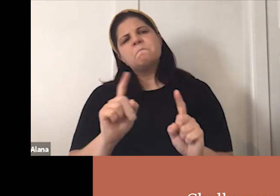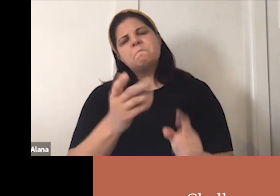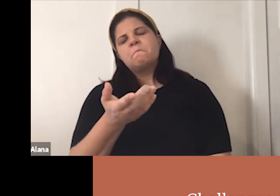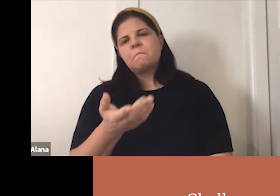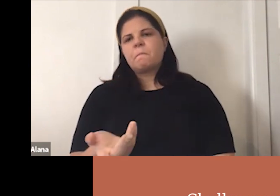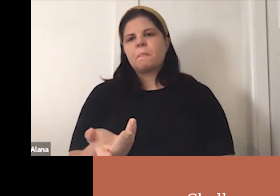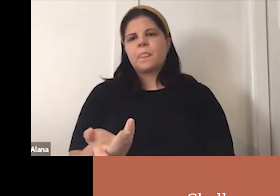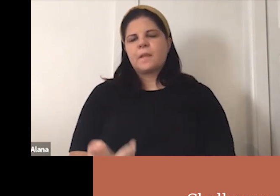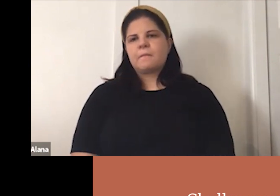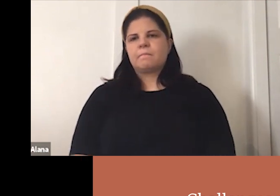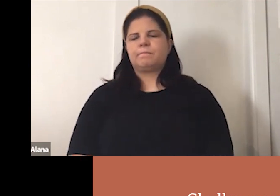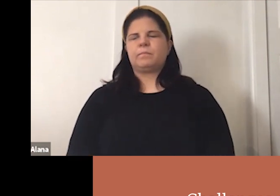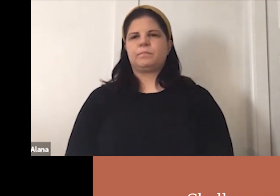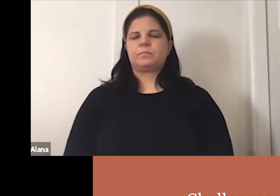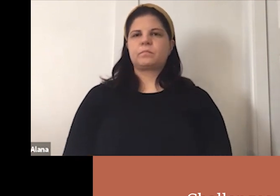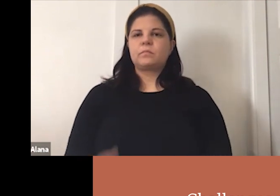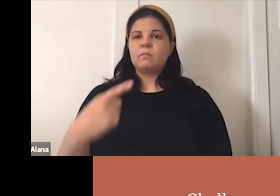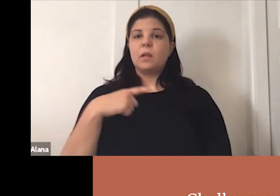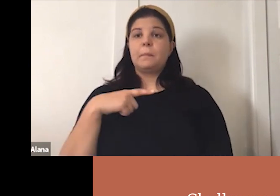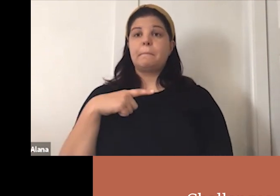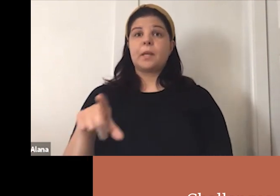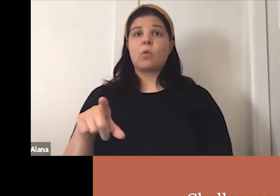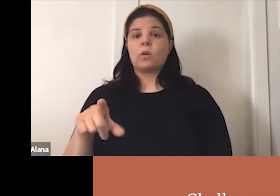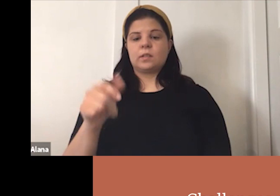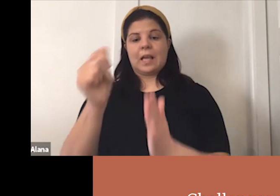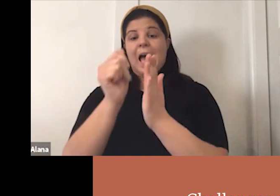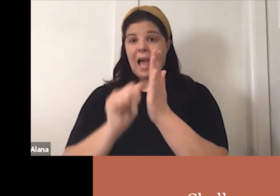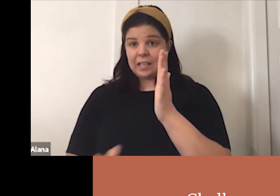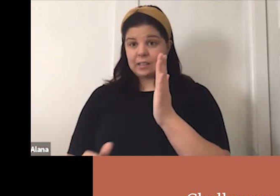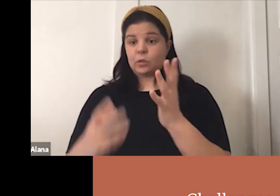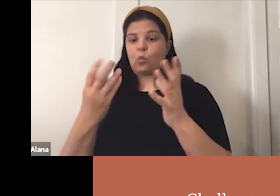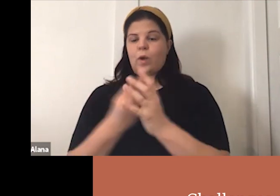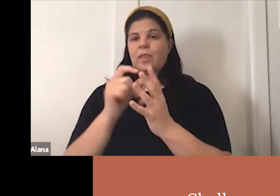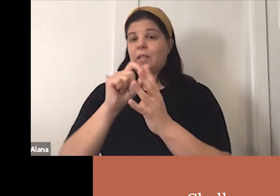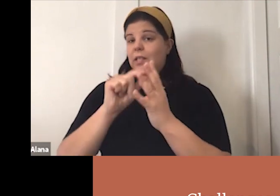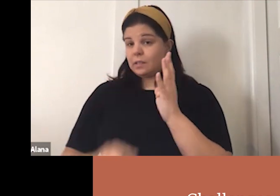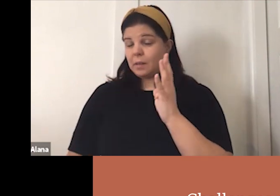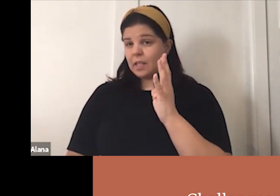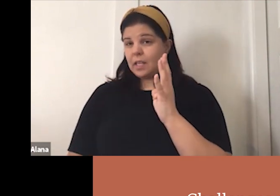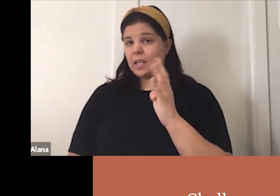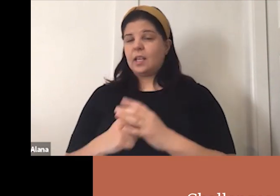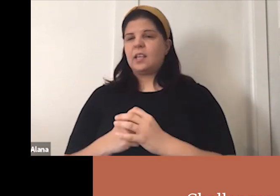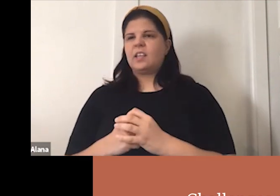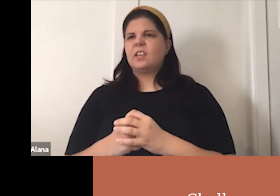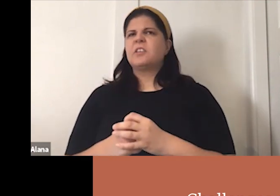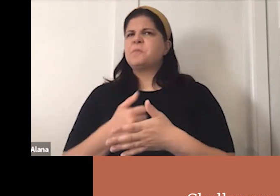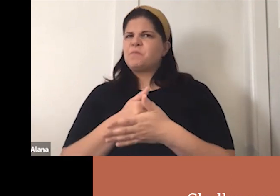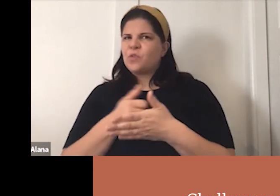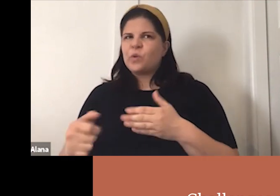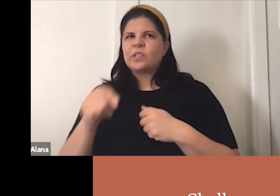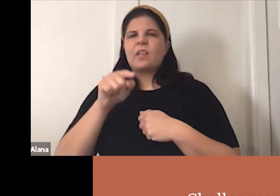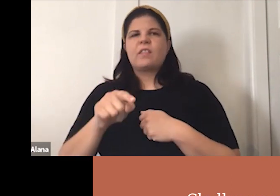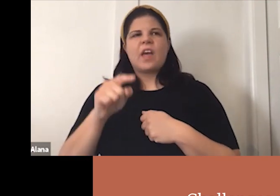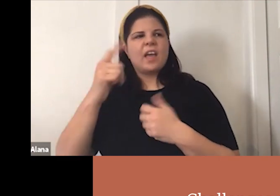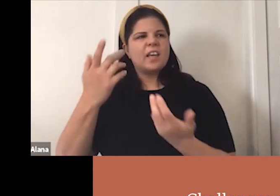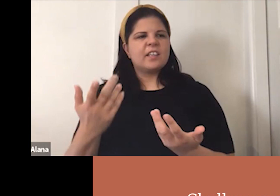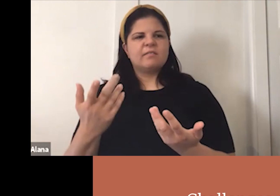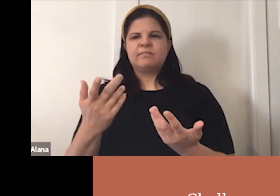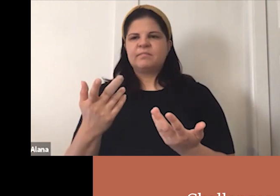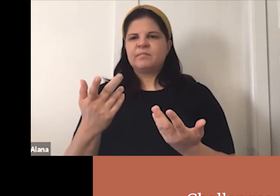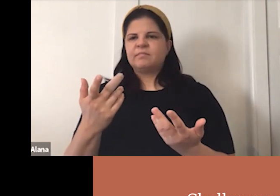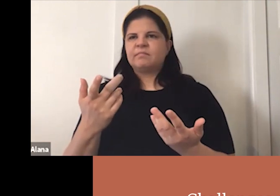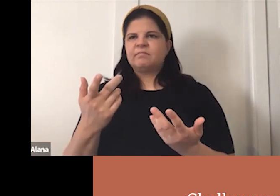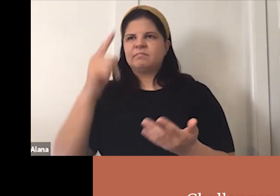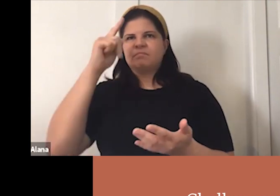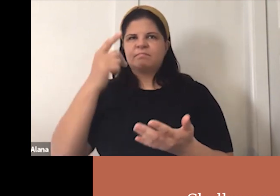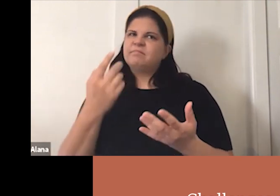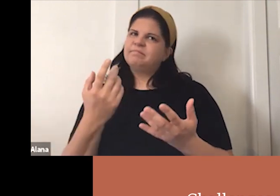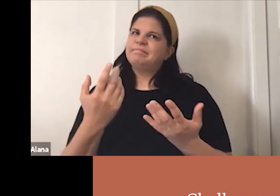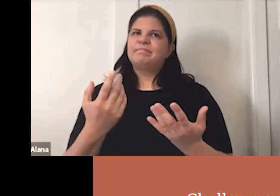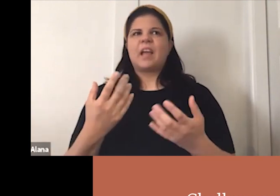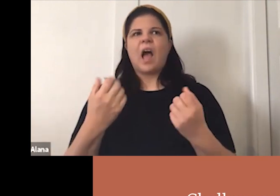Because in many ways artists with disability will experience access issues and part of